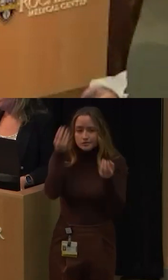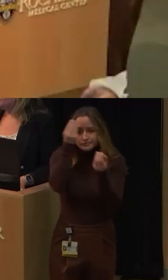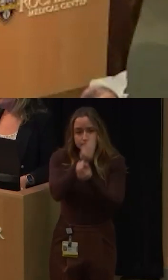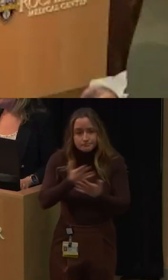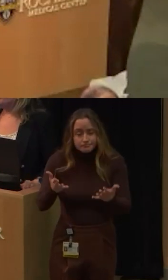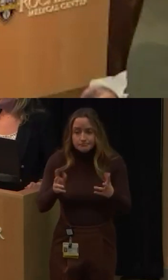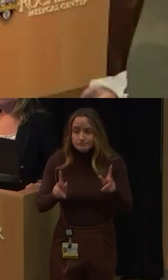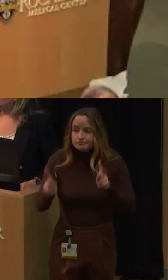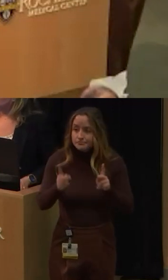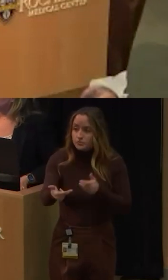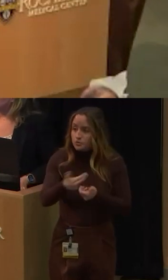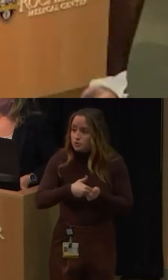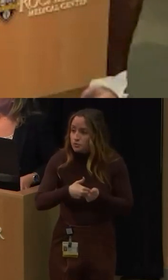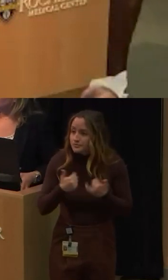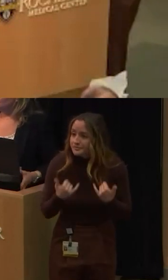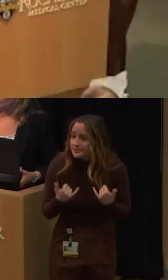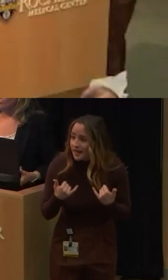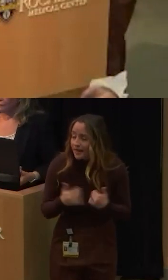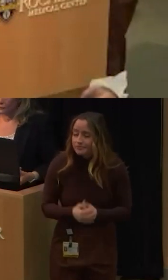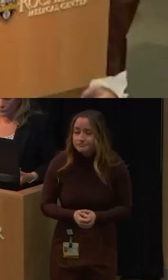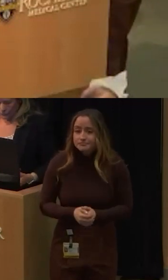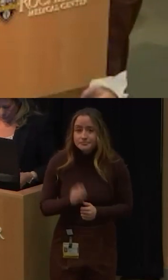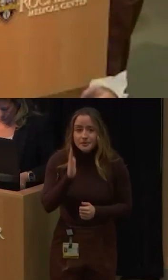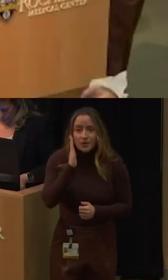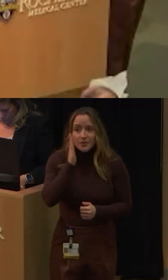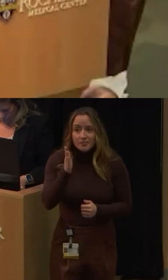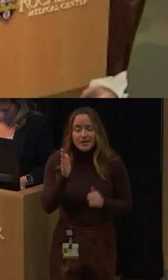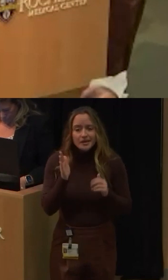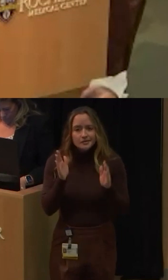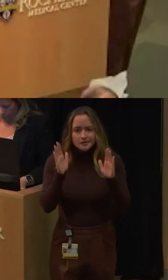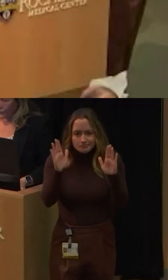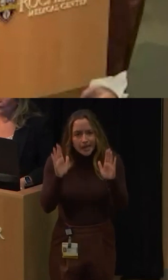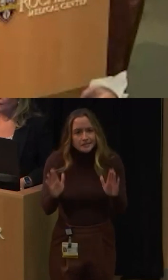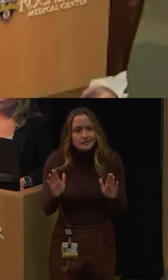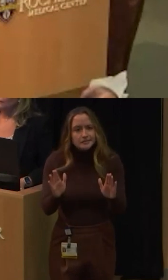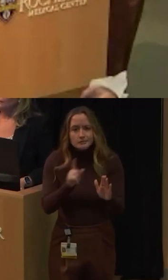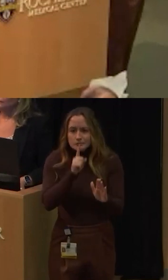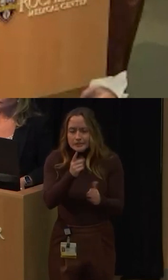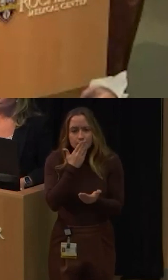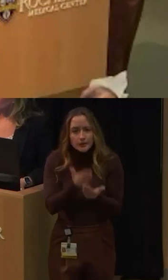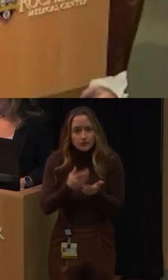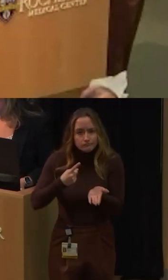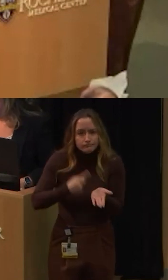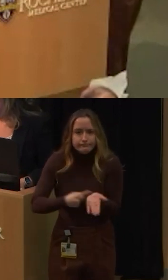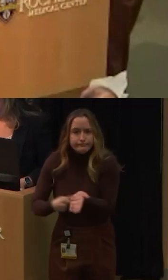for what I know is gonna be a fascinating and robust conversation. I was also reflecting